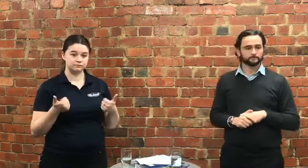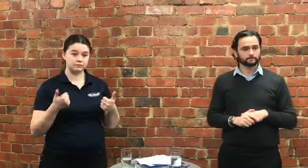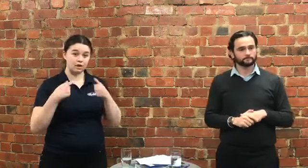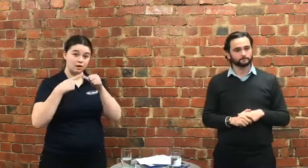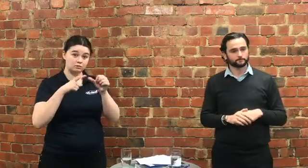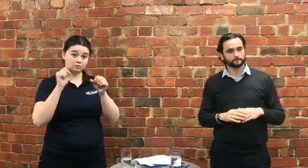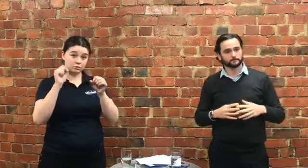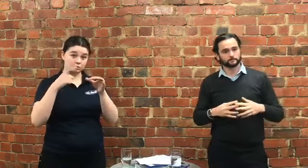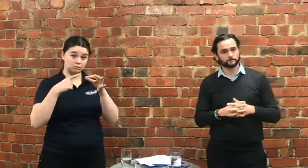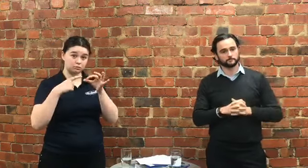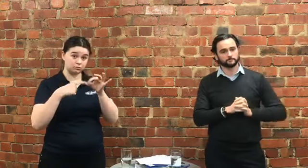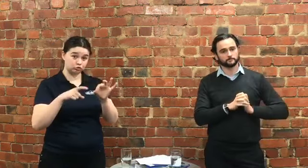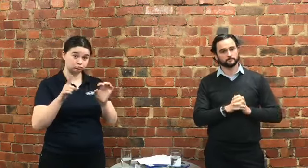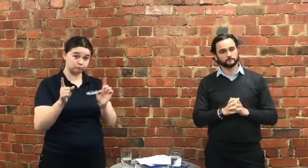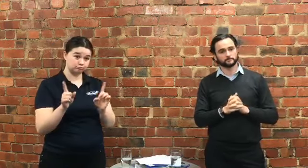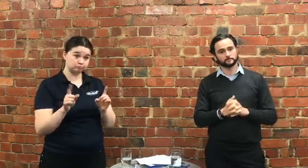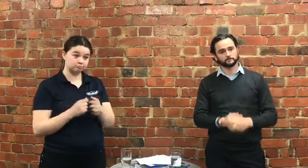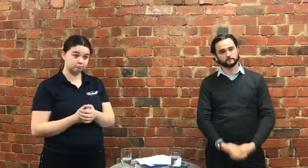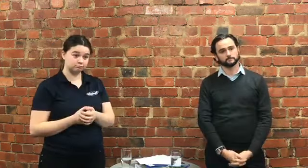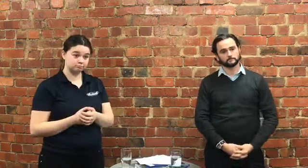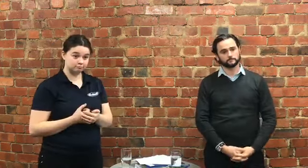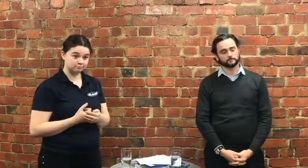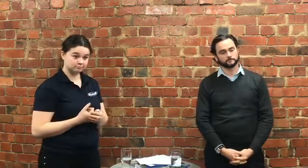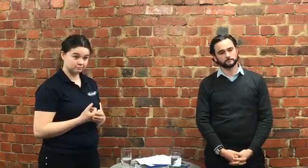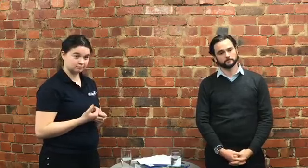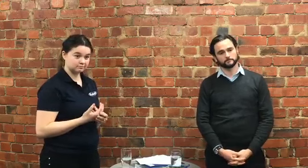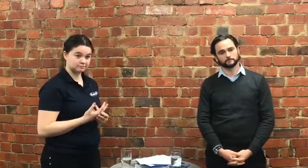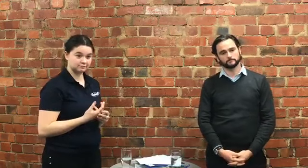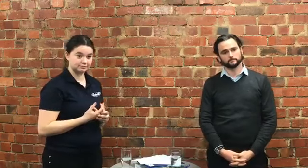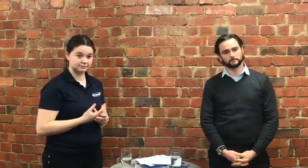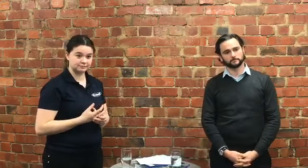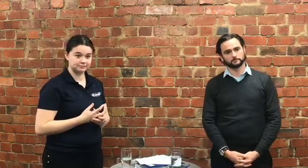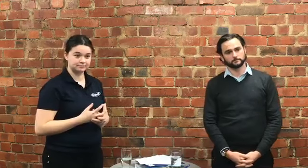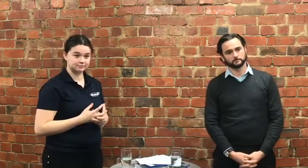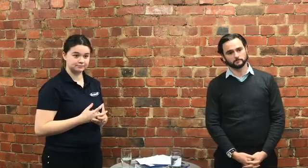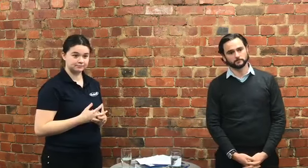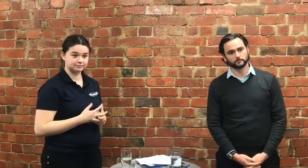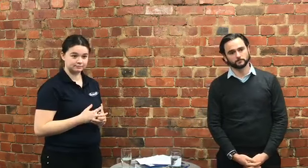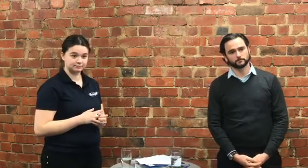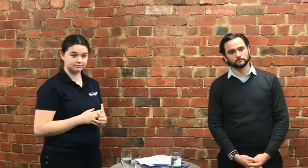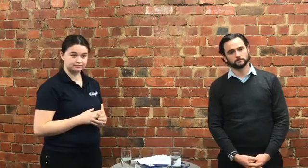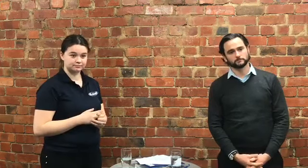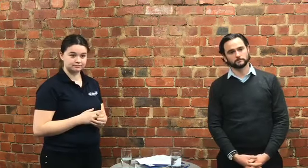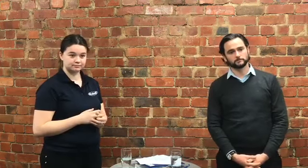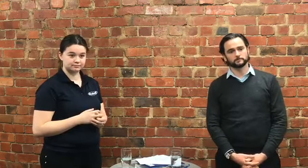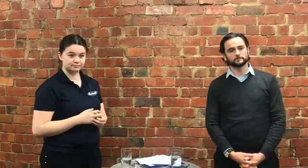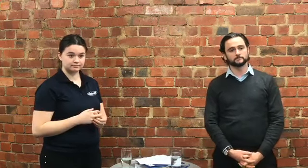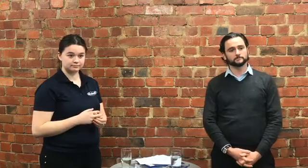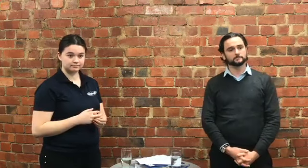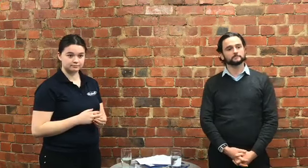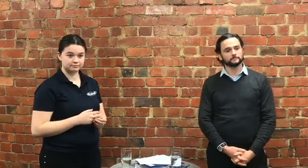If you're self-managed you can be more flexible with who you get to provide those services.